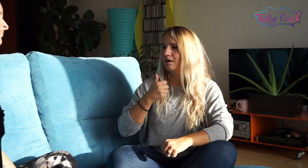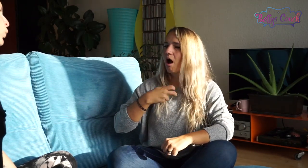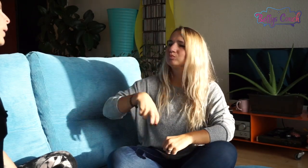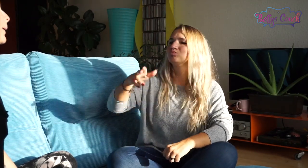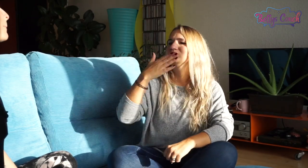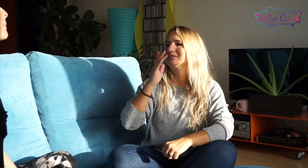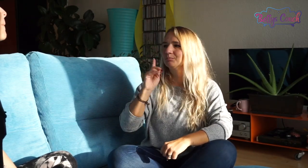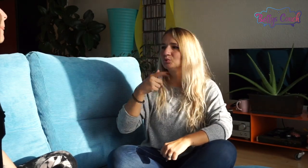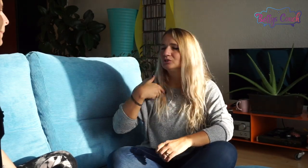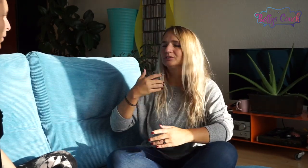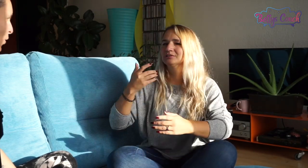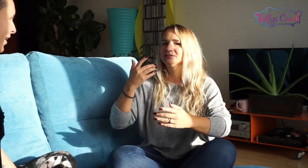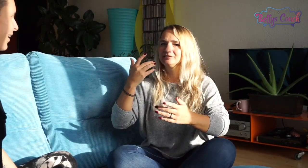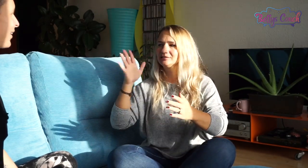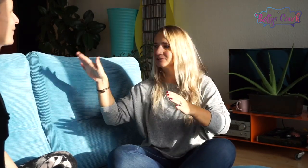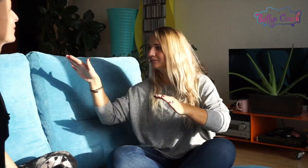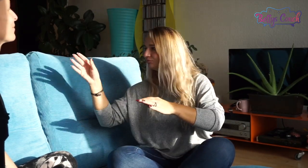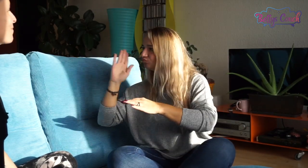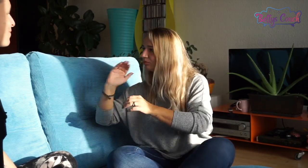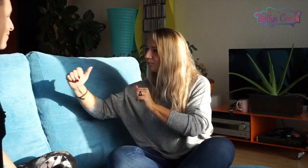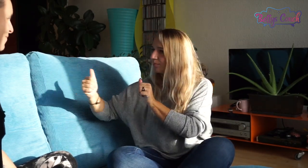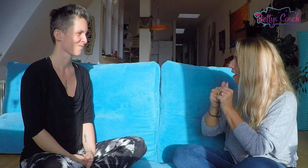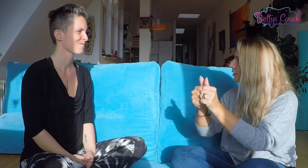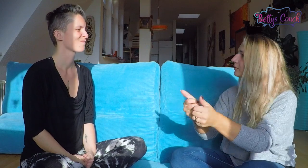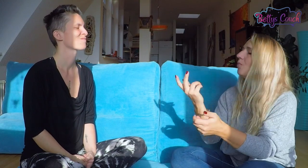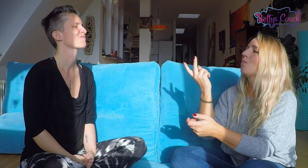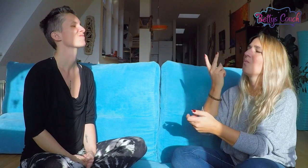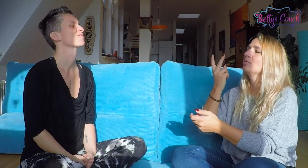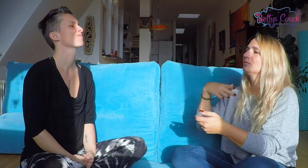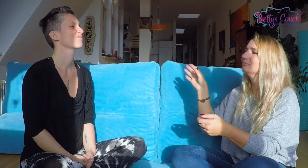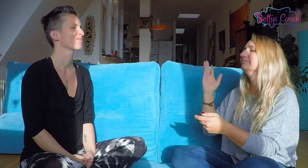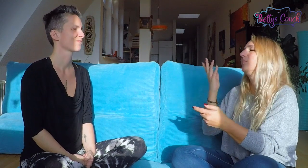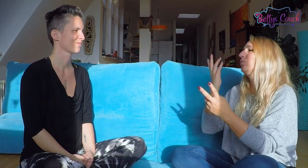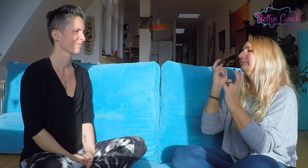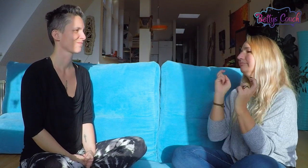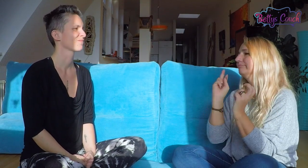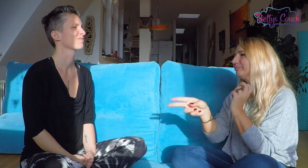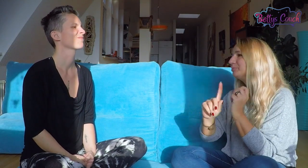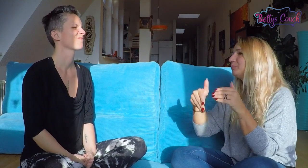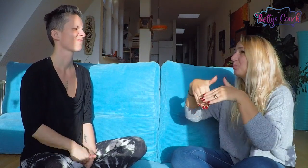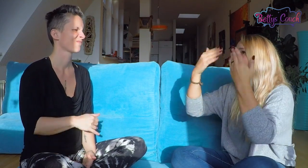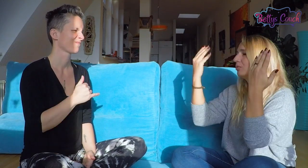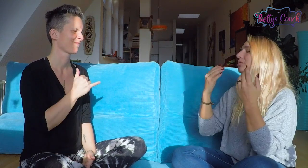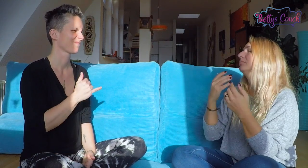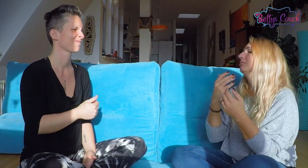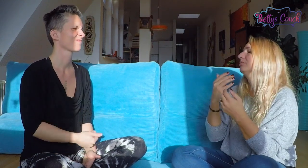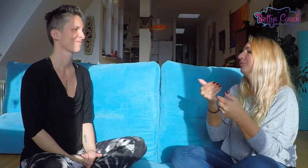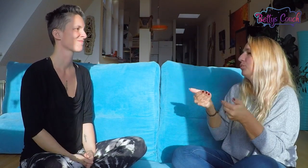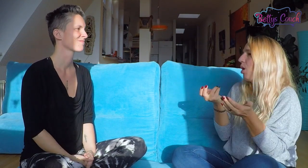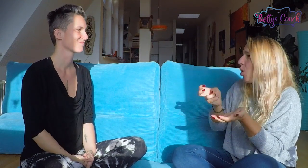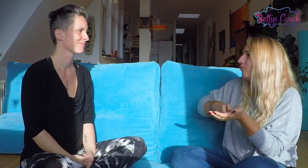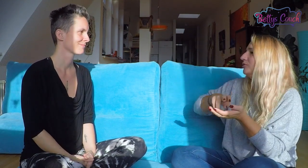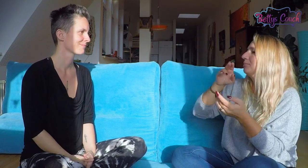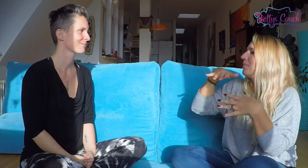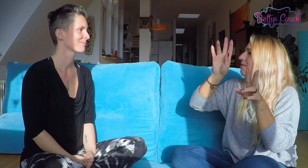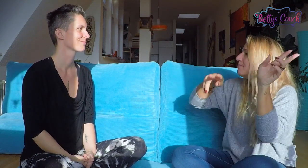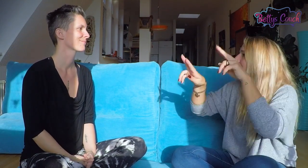Either with accompaniment or waiting until morning, getting up early to go sight seeing